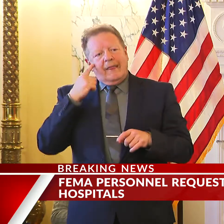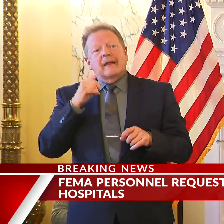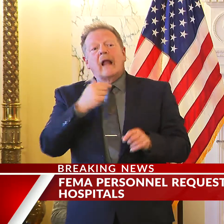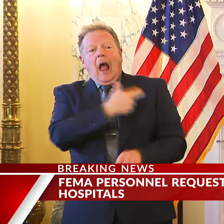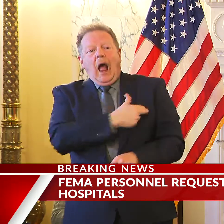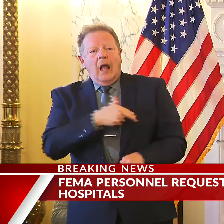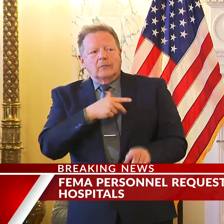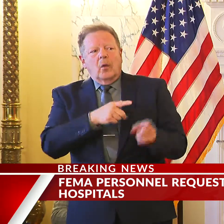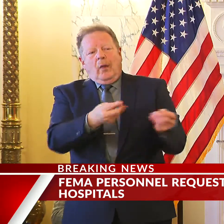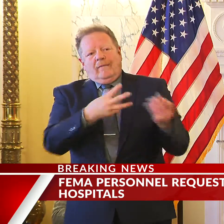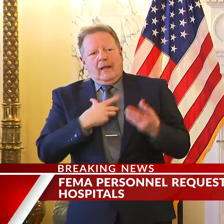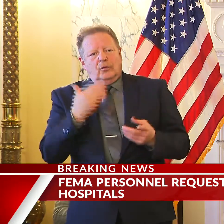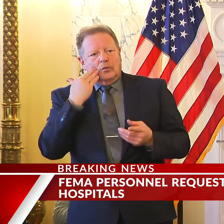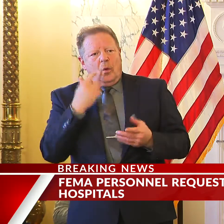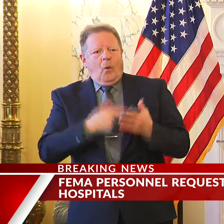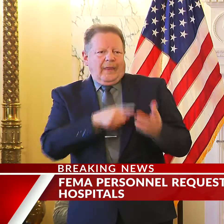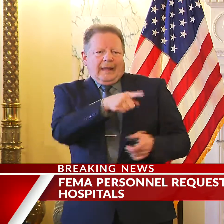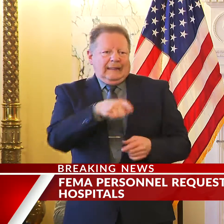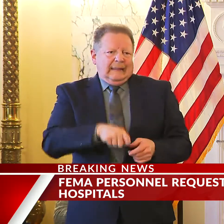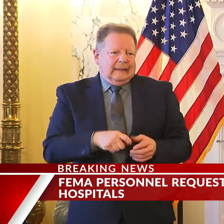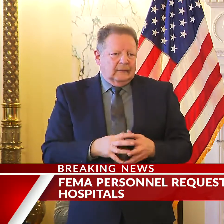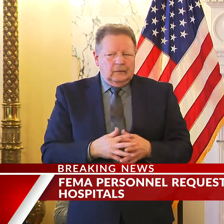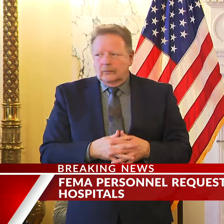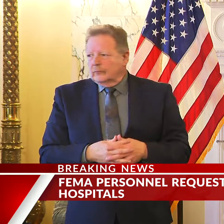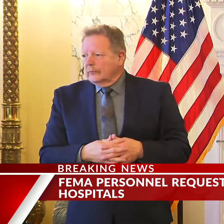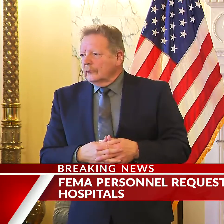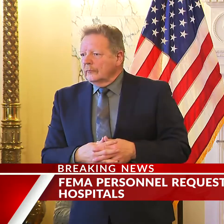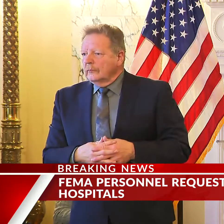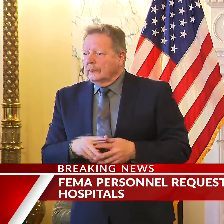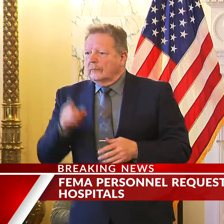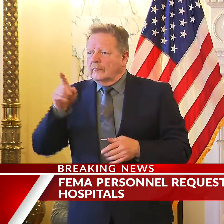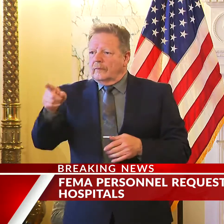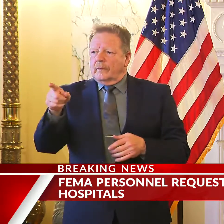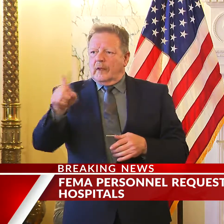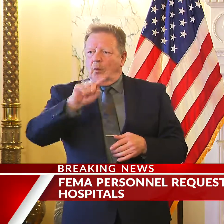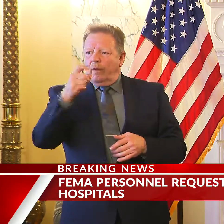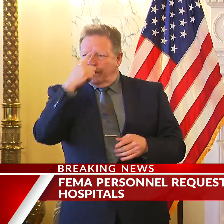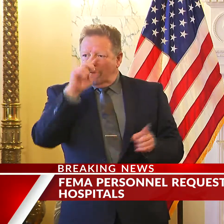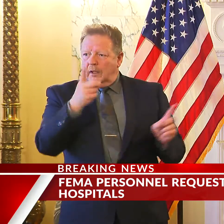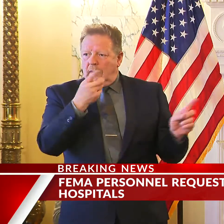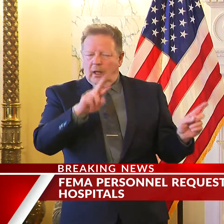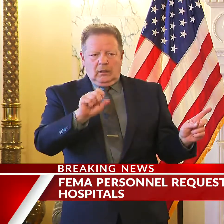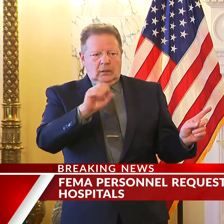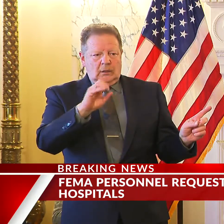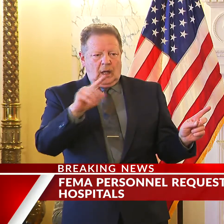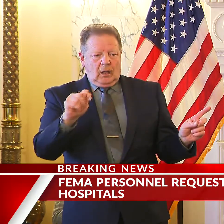SYSTEMS, THE BETTER OFF WE'RE ANSWER THAT QUESTION OF THEY